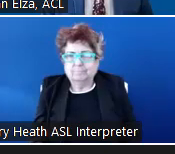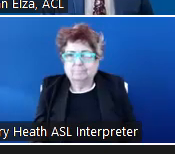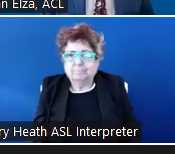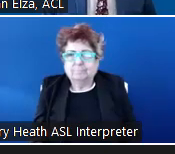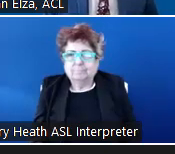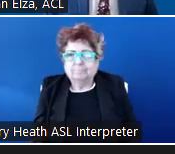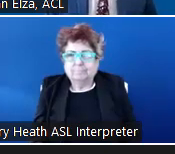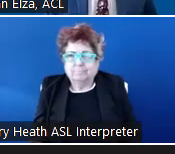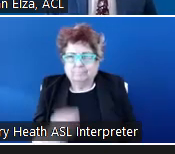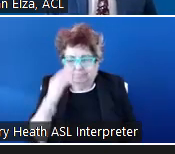Hi everyone and welcome.